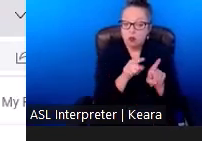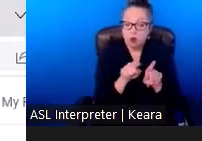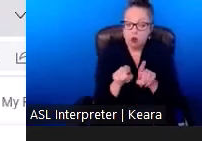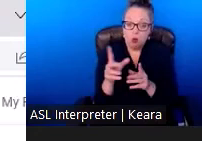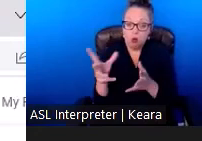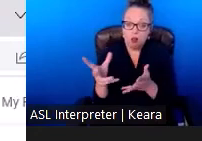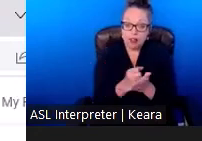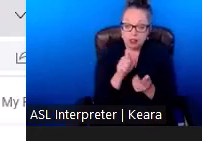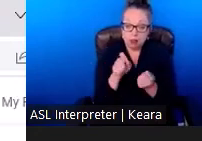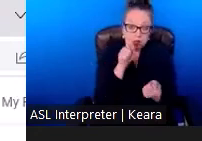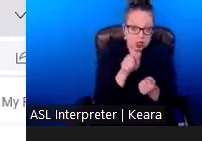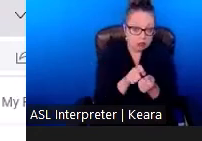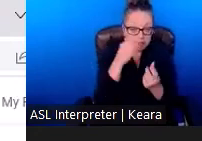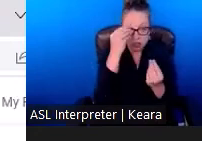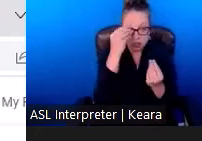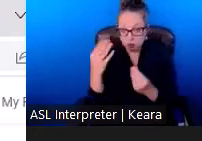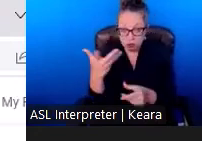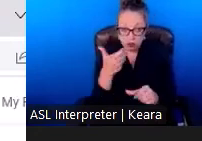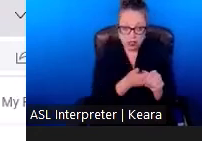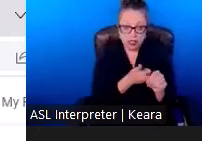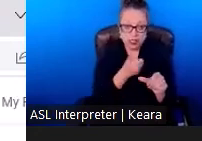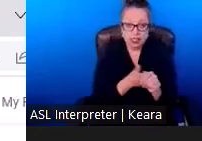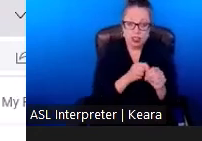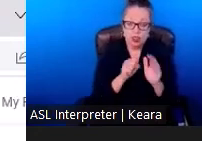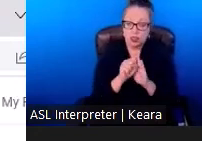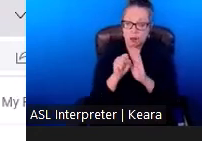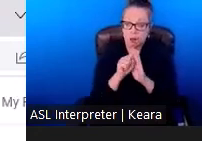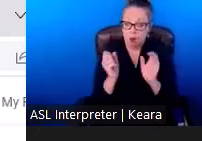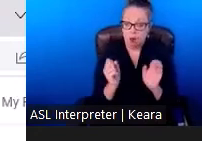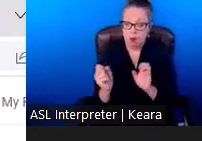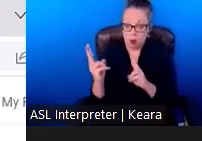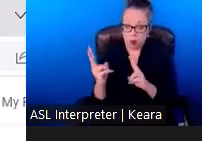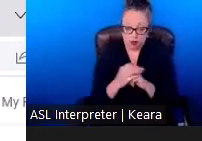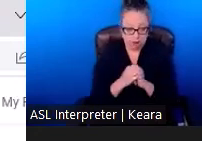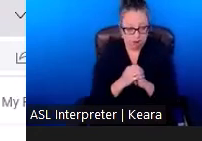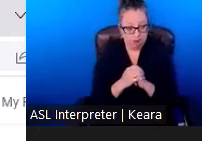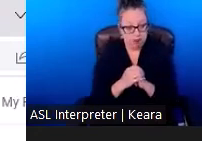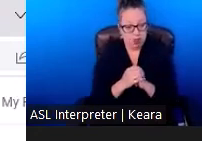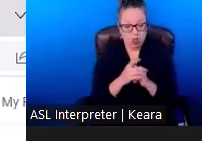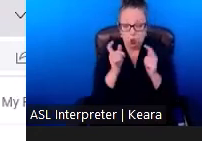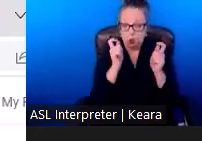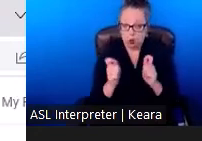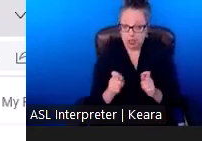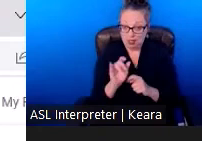information about each work sample upload. To edit this information in the media library,